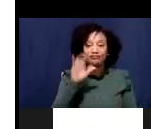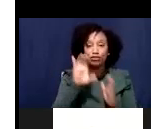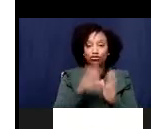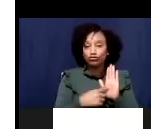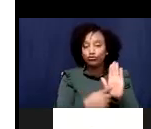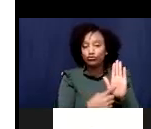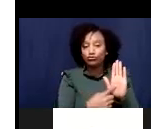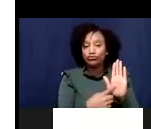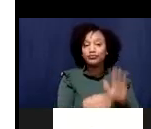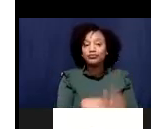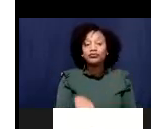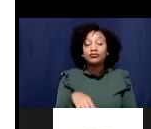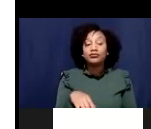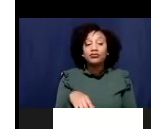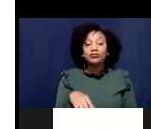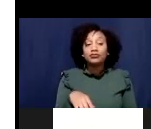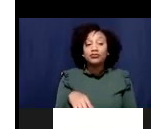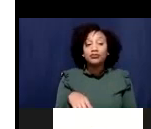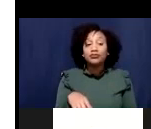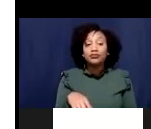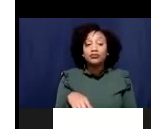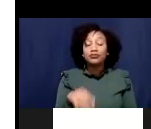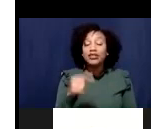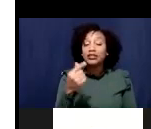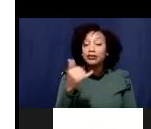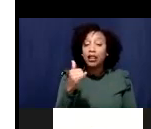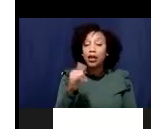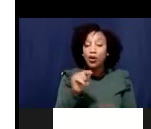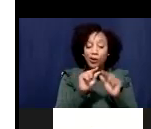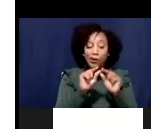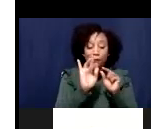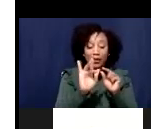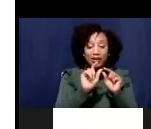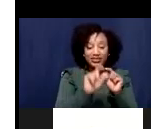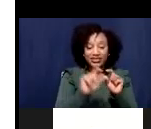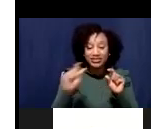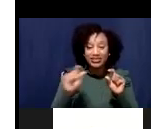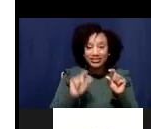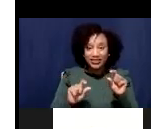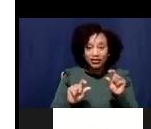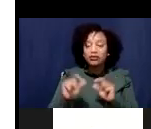with a green arrow pointing to the button labeled Manage My Individual Artist Grant